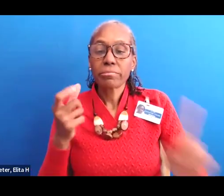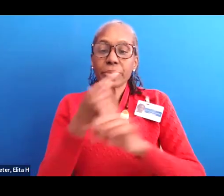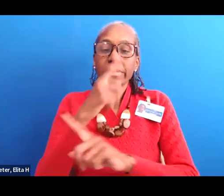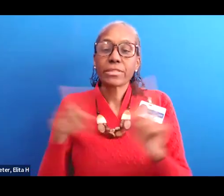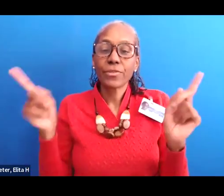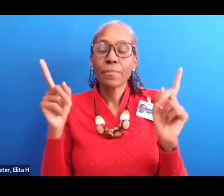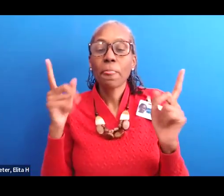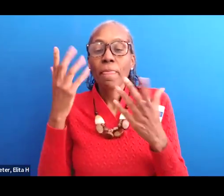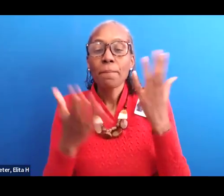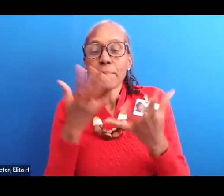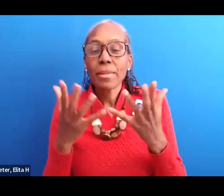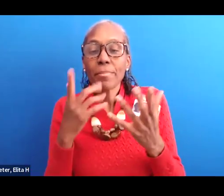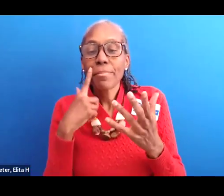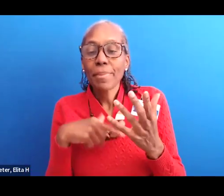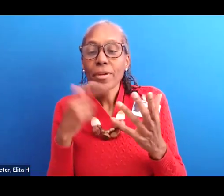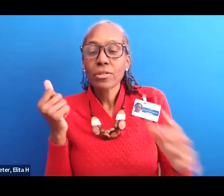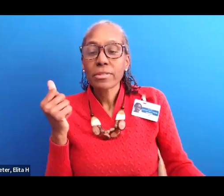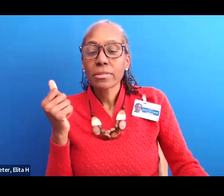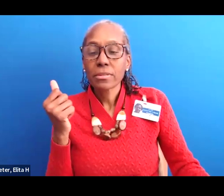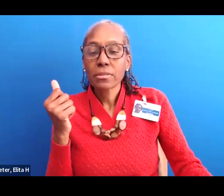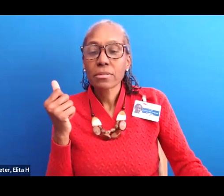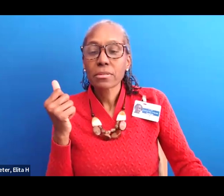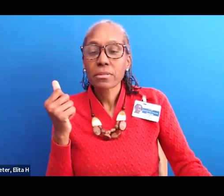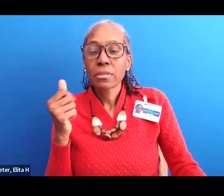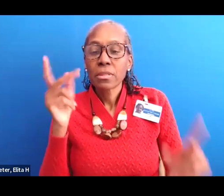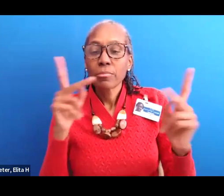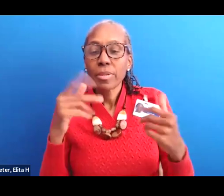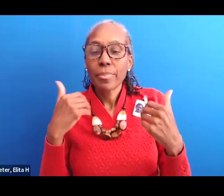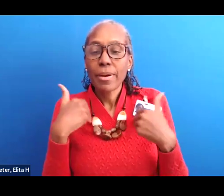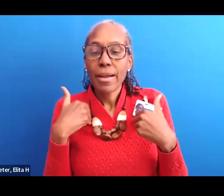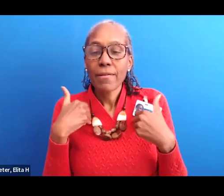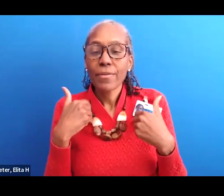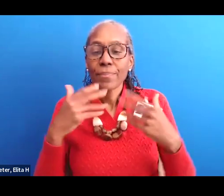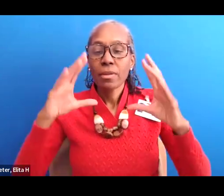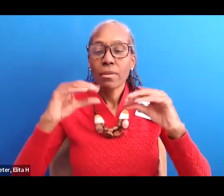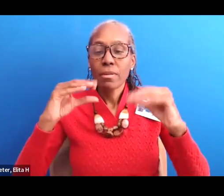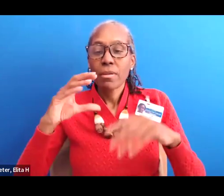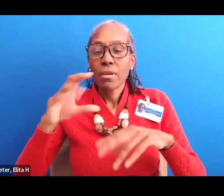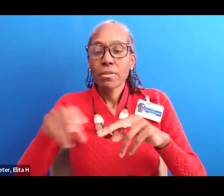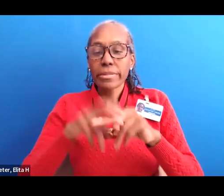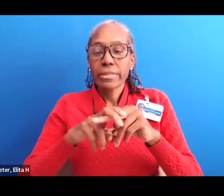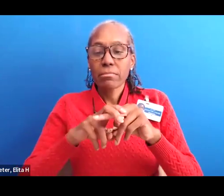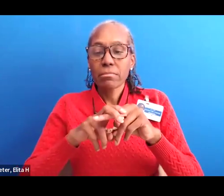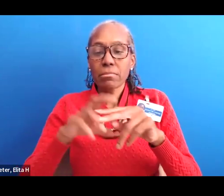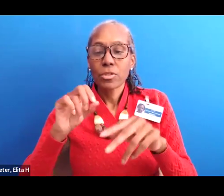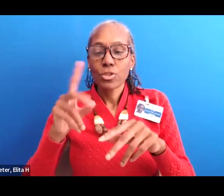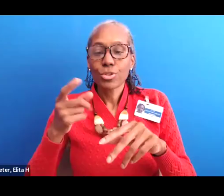was thinking maybe it is because people have a seating cushion that is pressure dispersing.